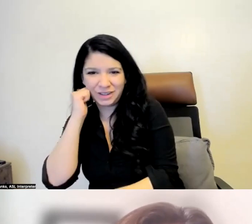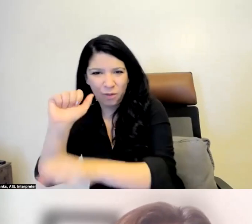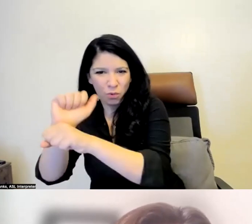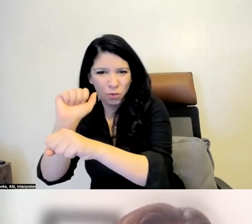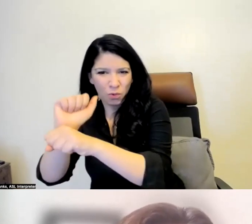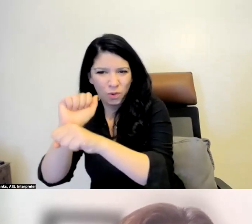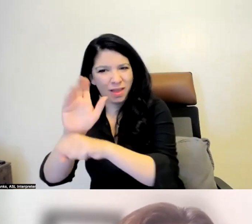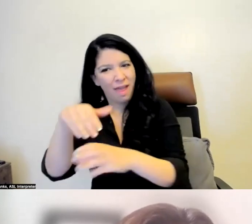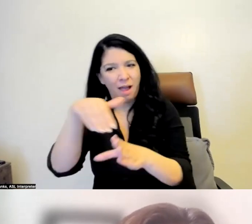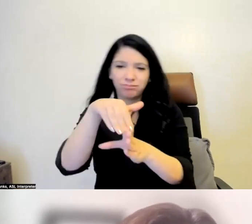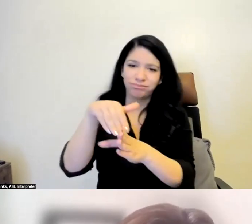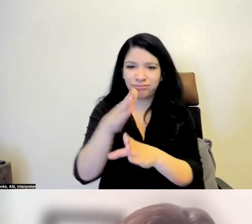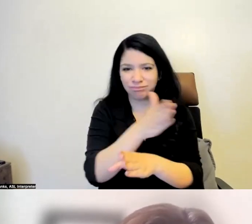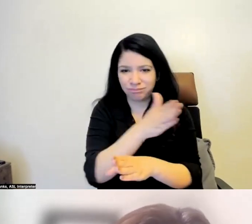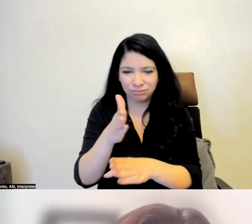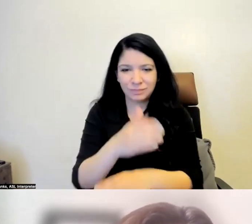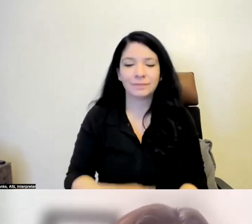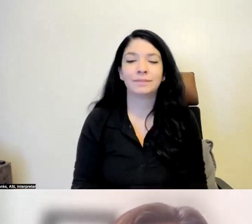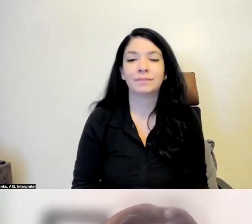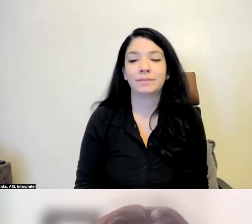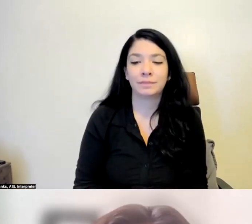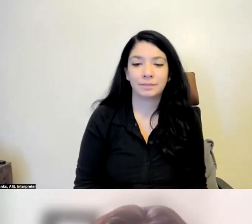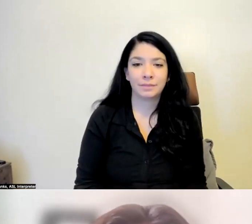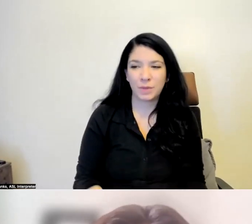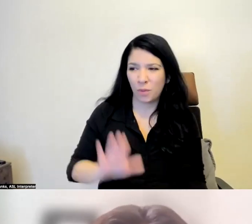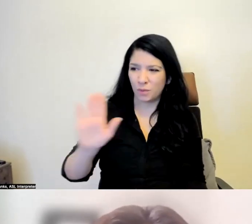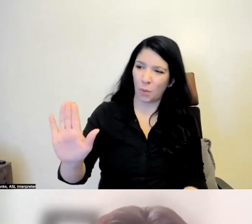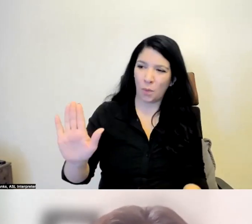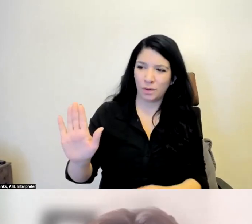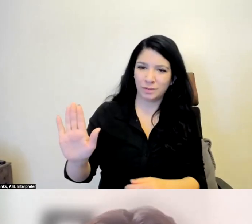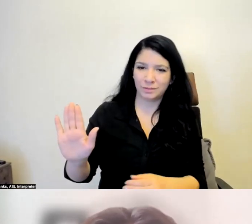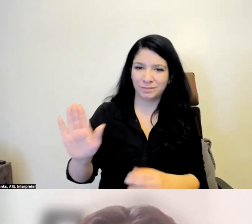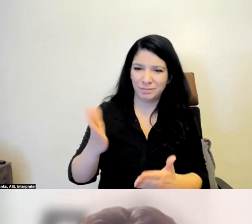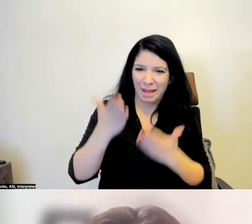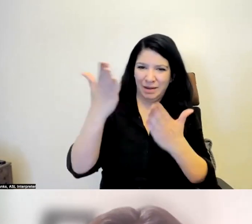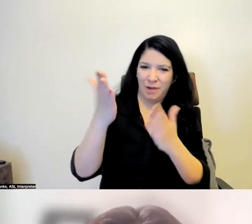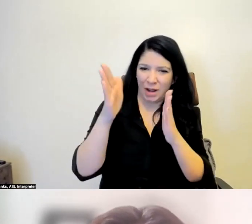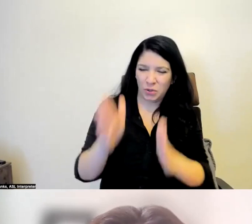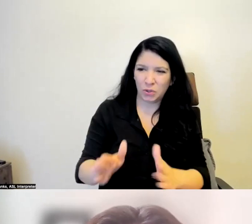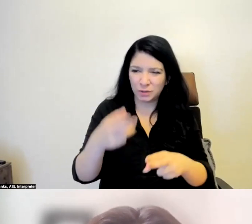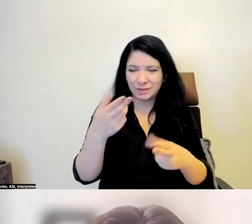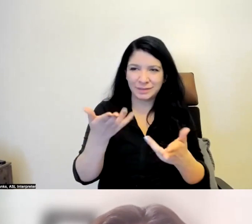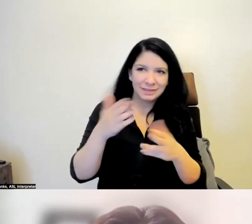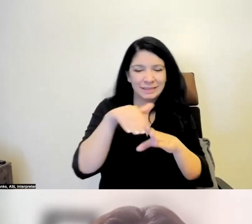you know, day in and day out relationship like you have with your medical provider. So -- and,